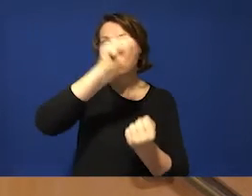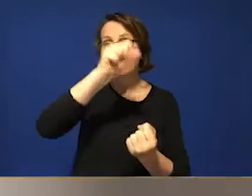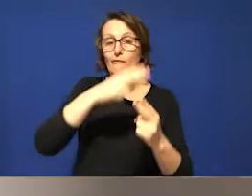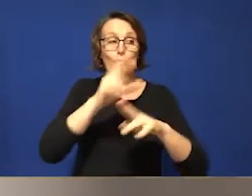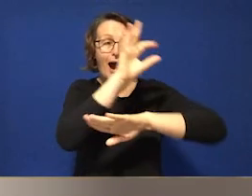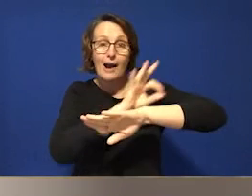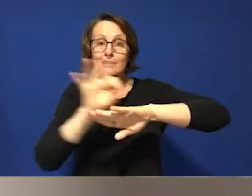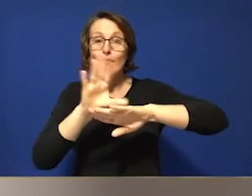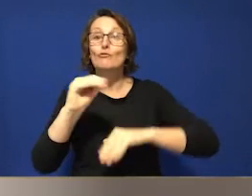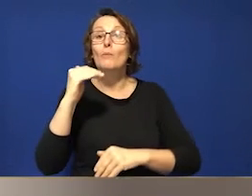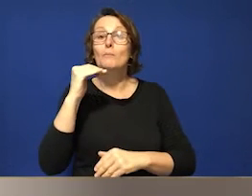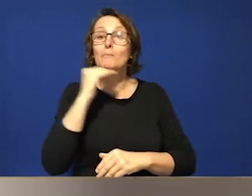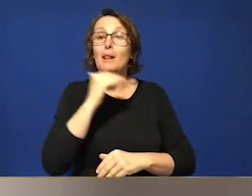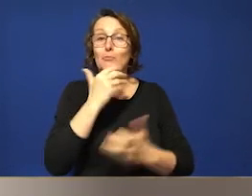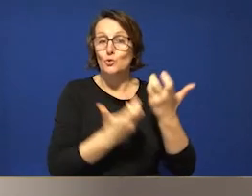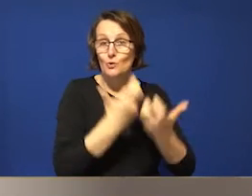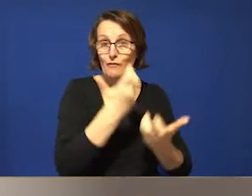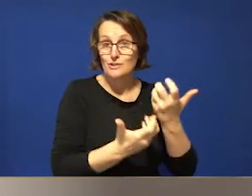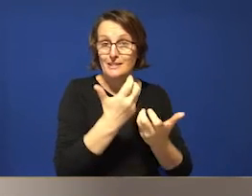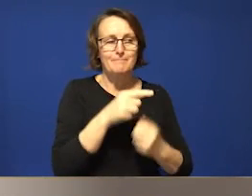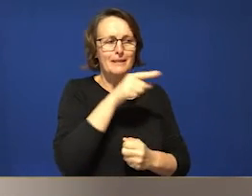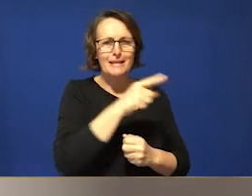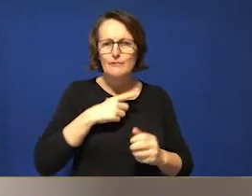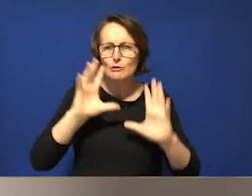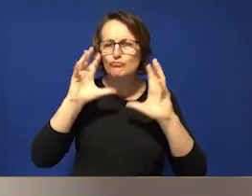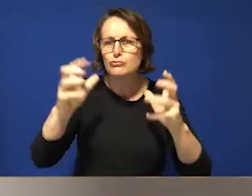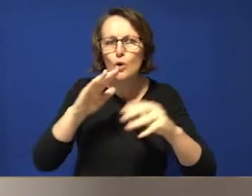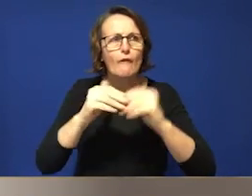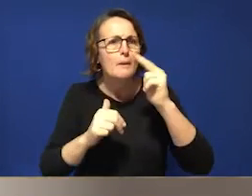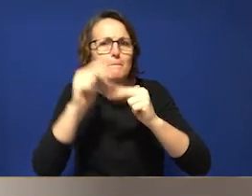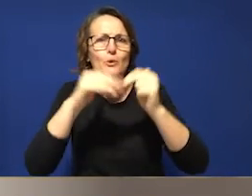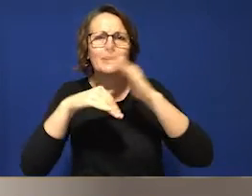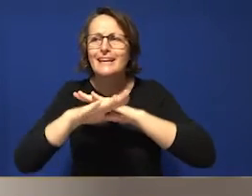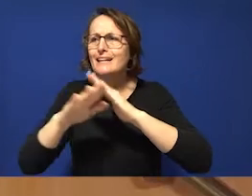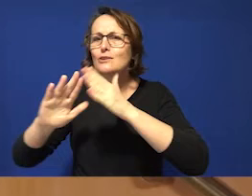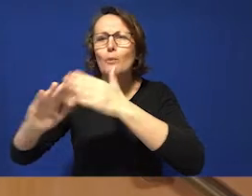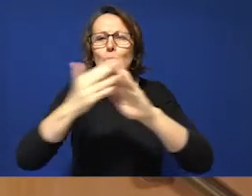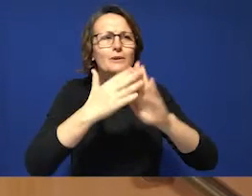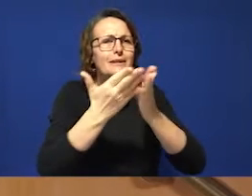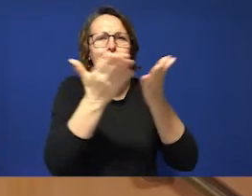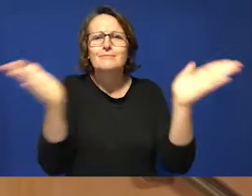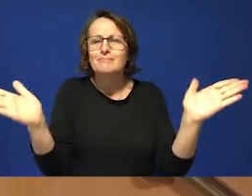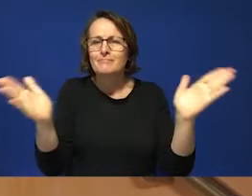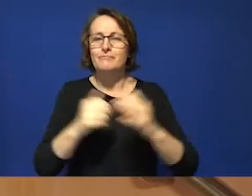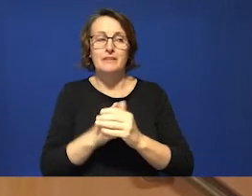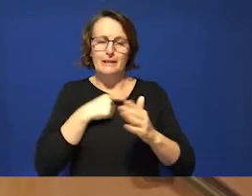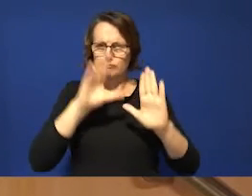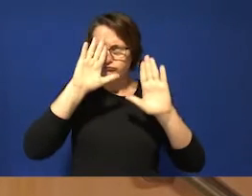He has a special interest in the design of the public realm and has lectured and written extensively on contemporary architecture and urban design.